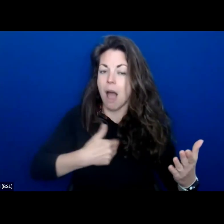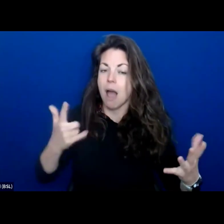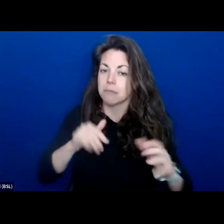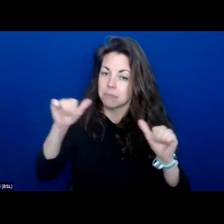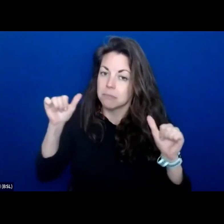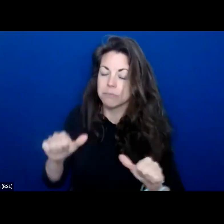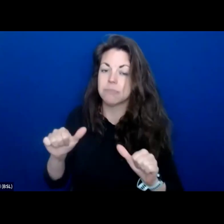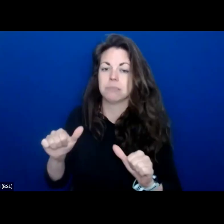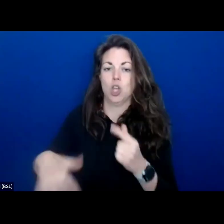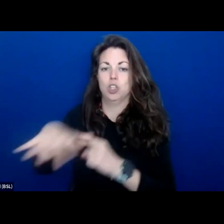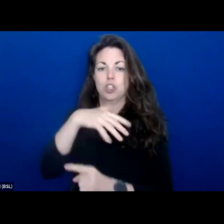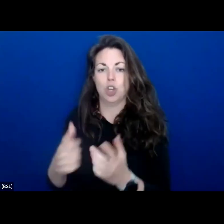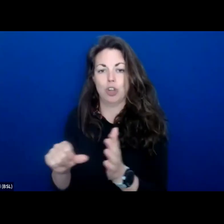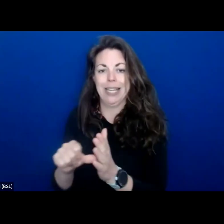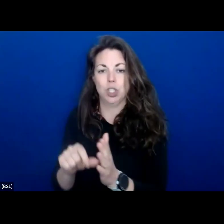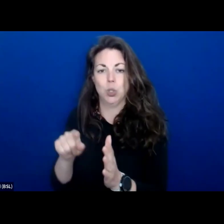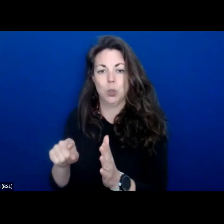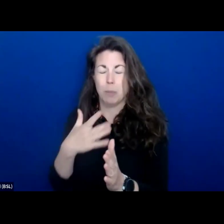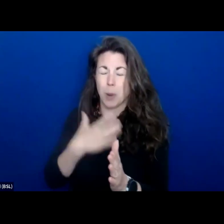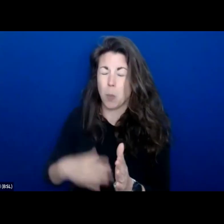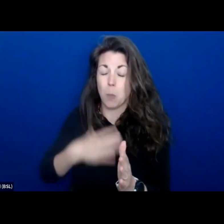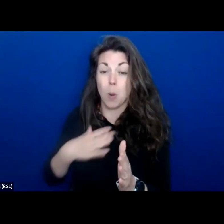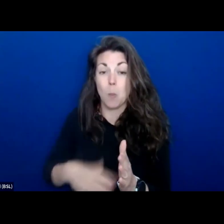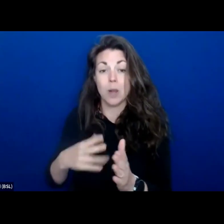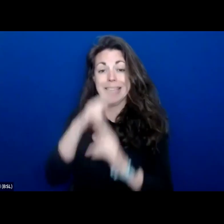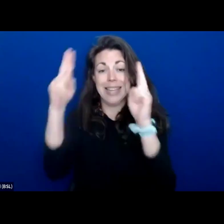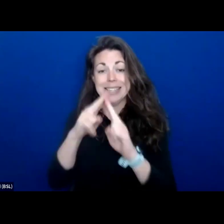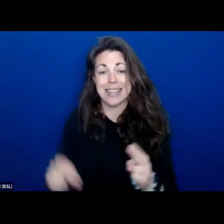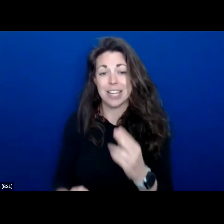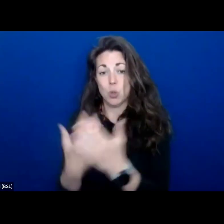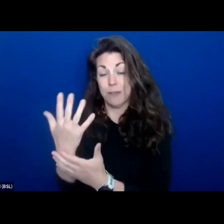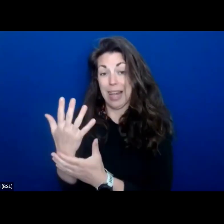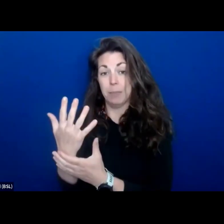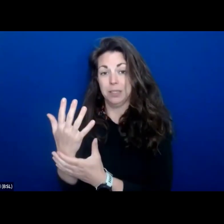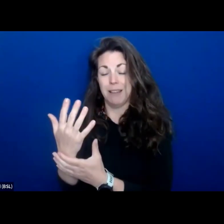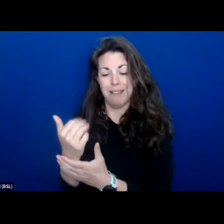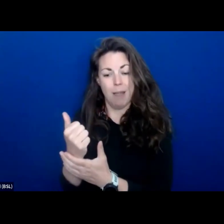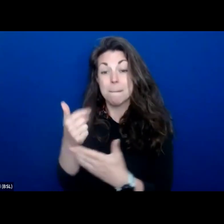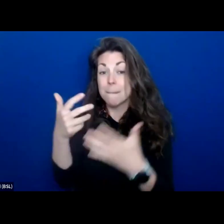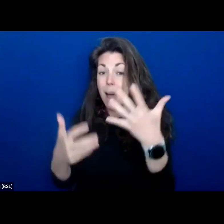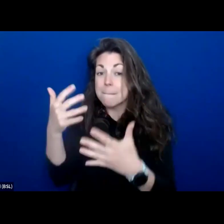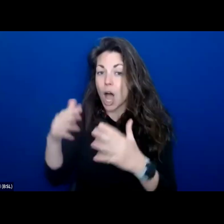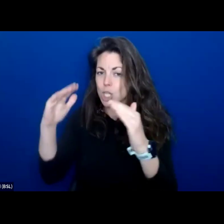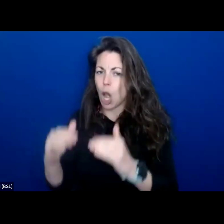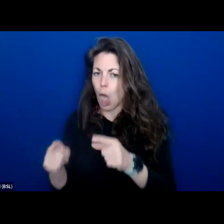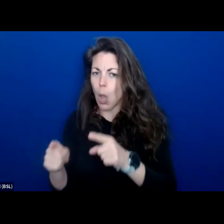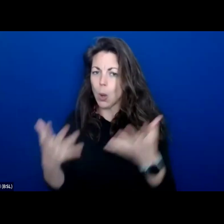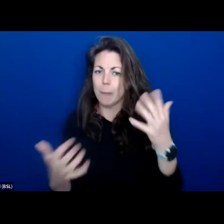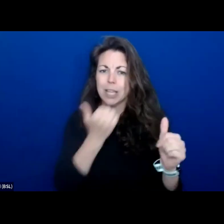international development even though these weren't my strongest marks. There was one university at the time in Canada, there are more now,